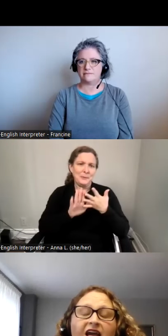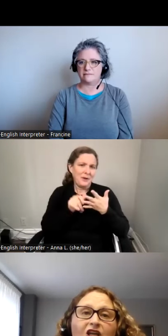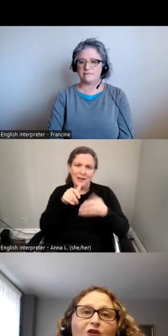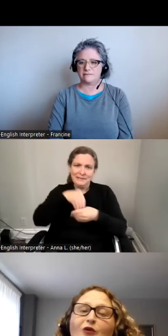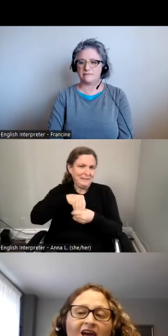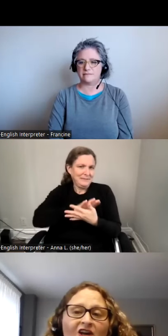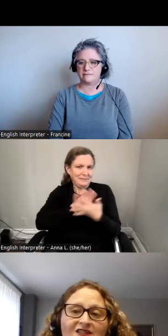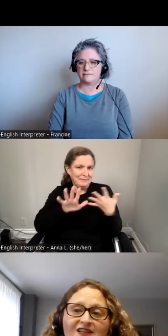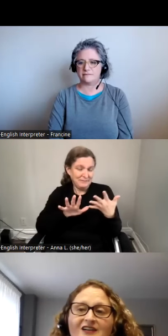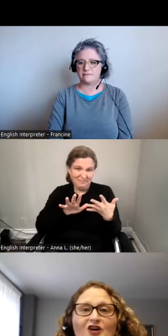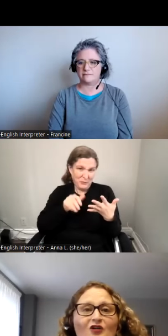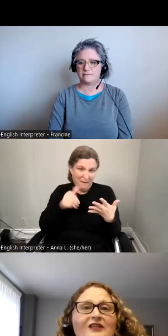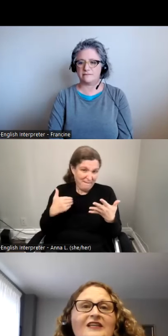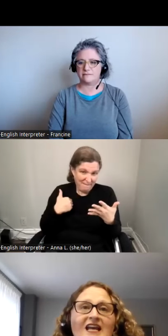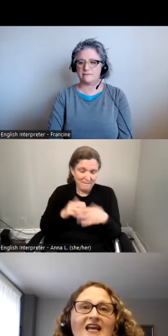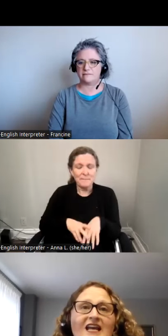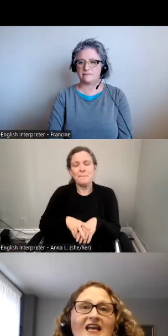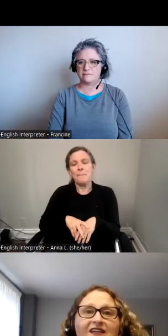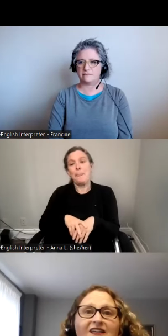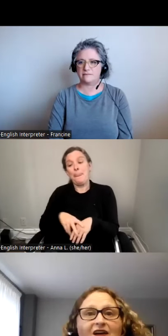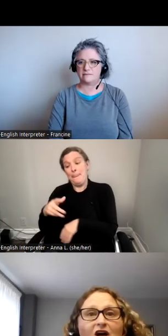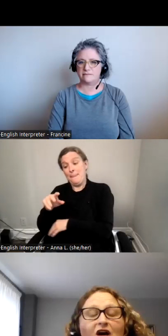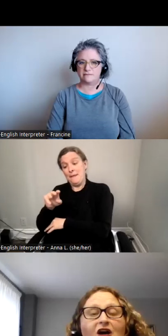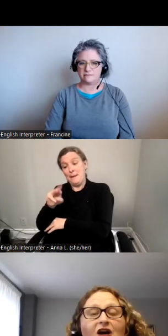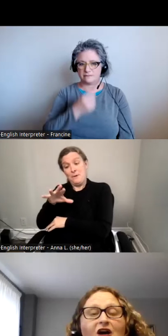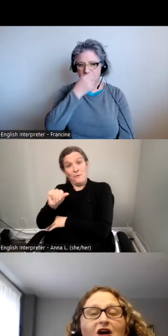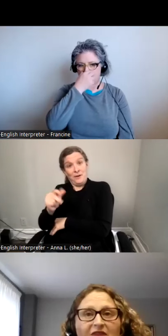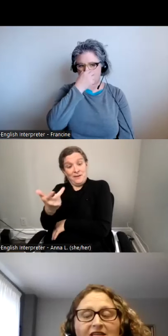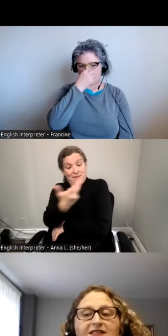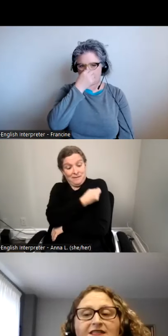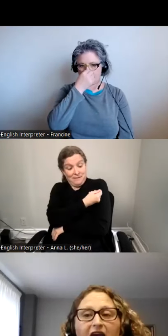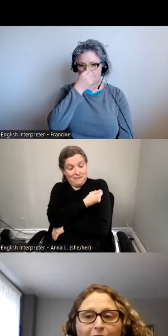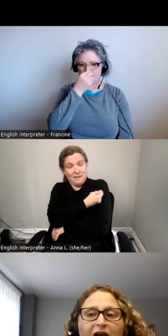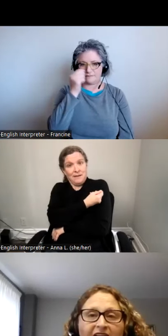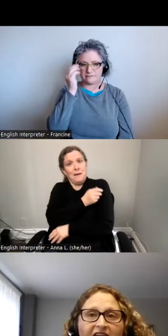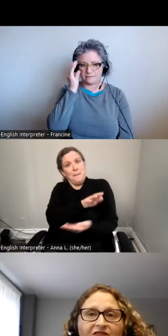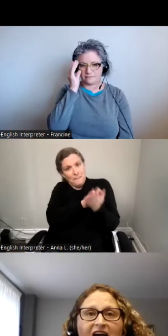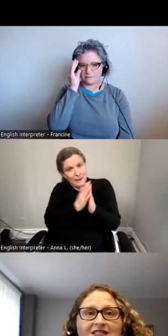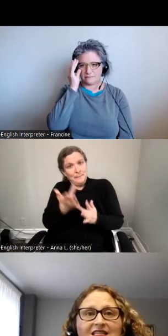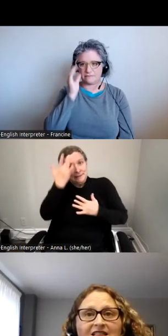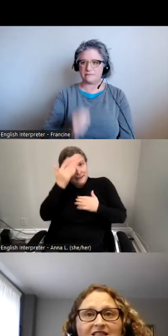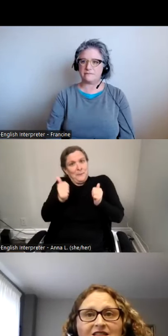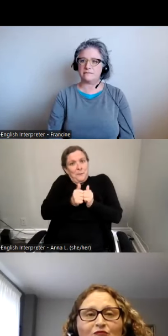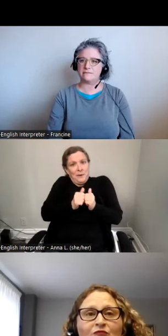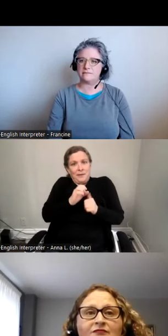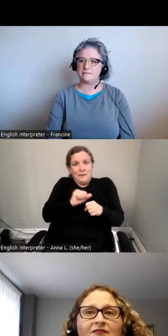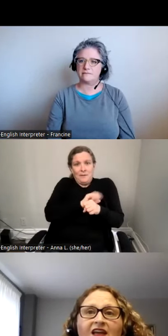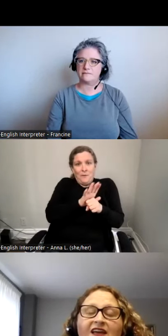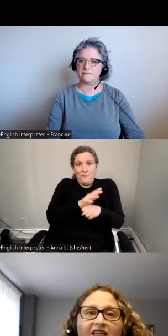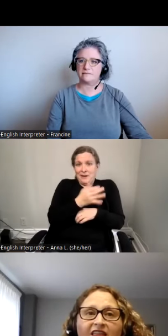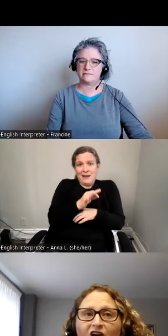And animal or fetal cells latex, food products, gelatin, or pork, products.